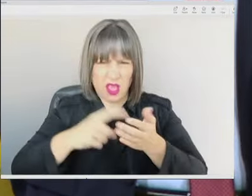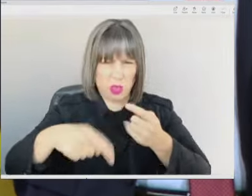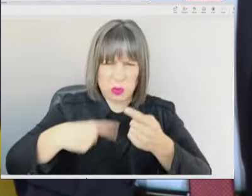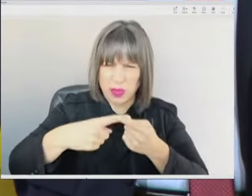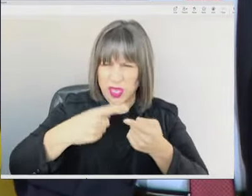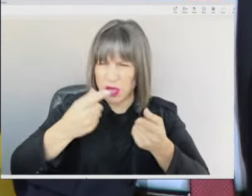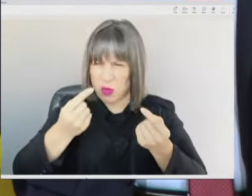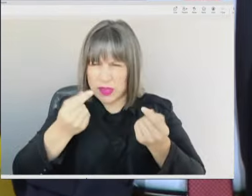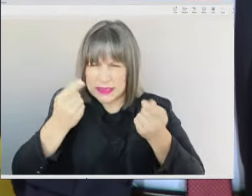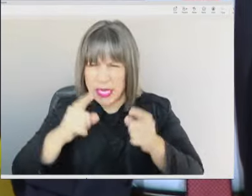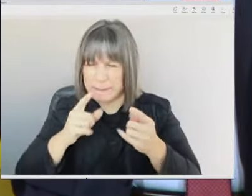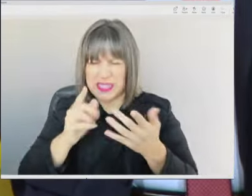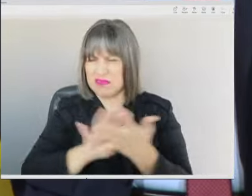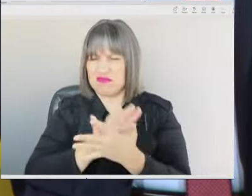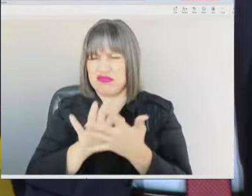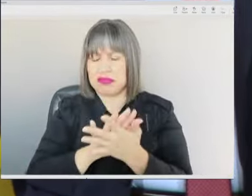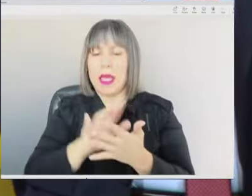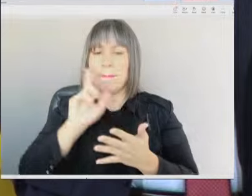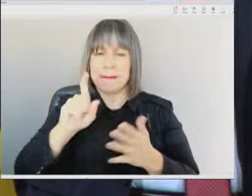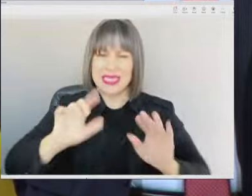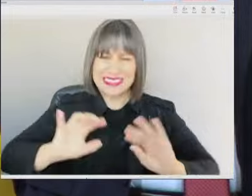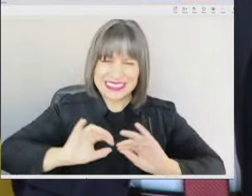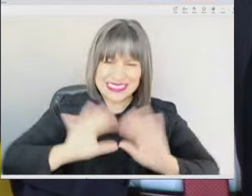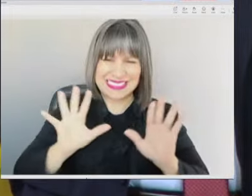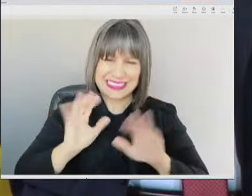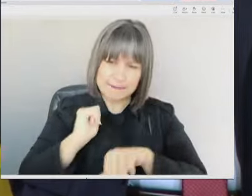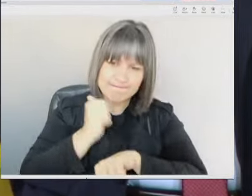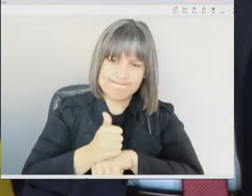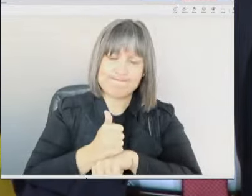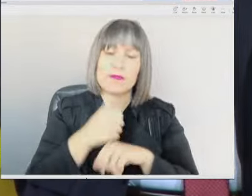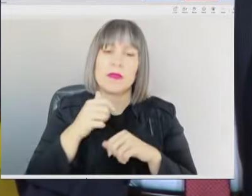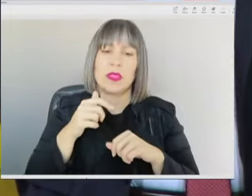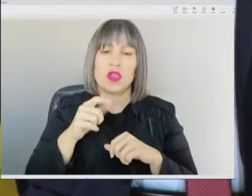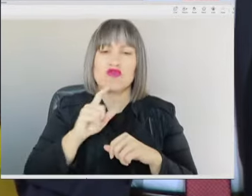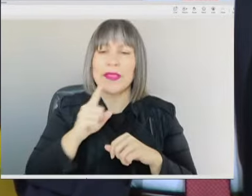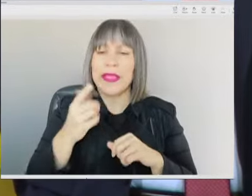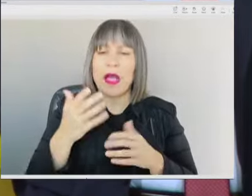solidified. And there's been a lot of slippage in this program over the last several years.